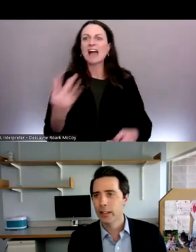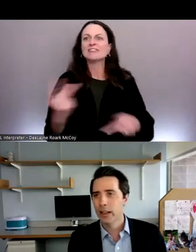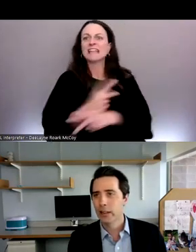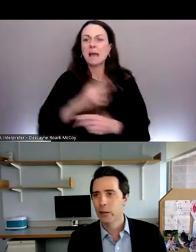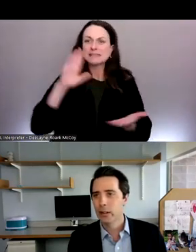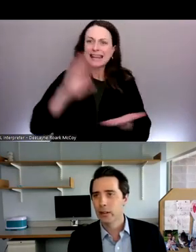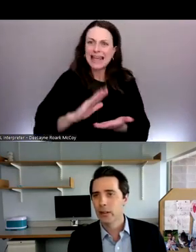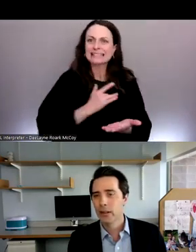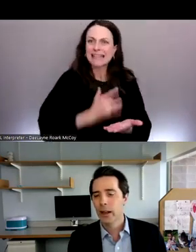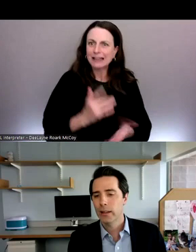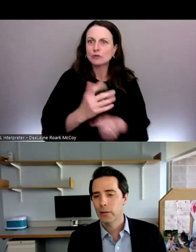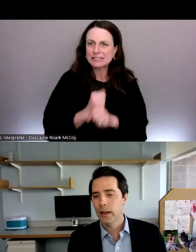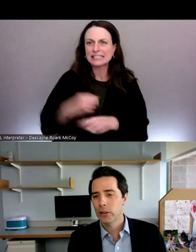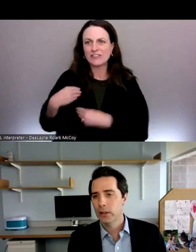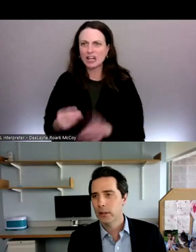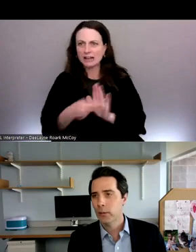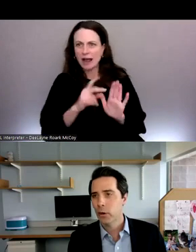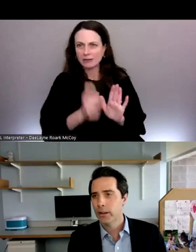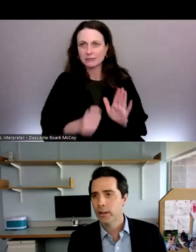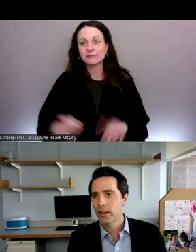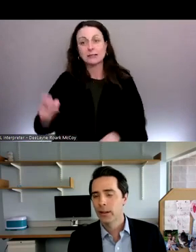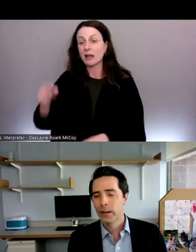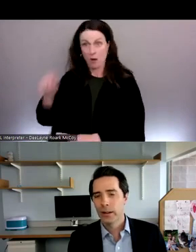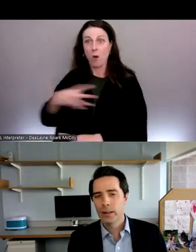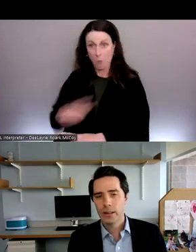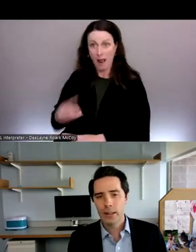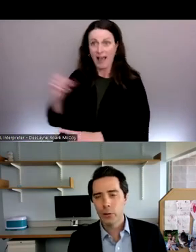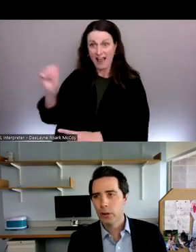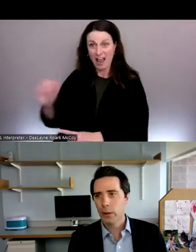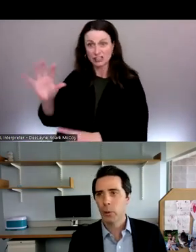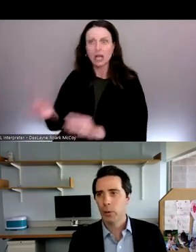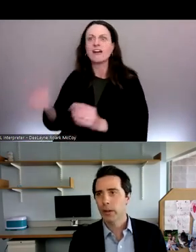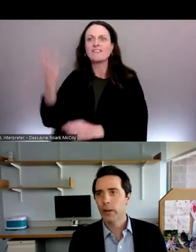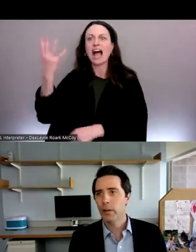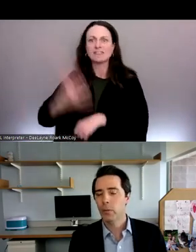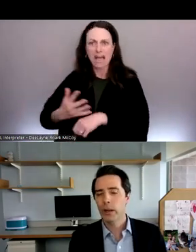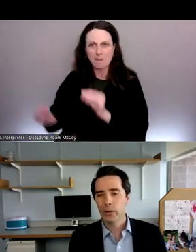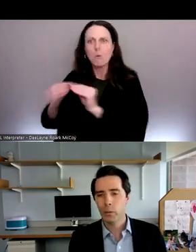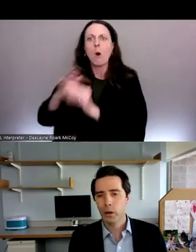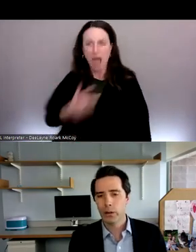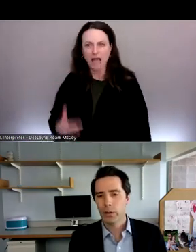genetic diagnosis as Asians and whites